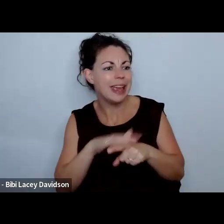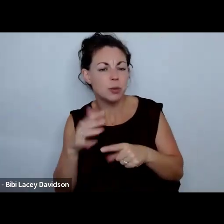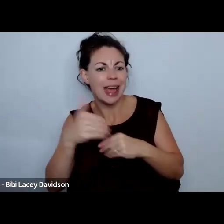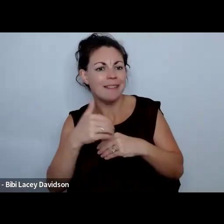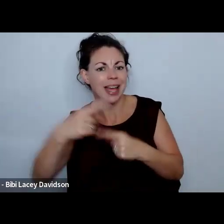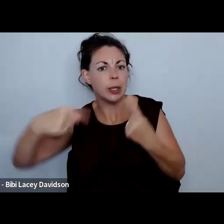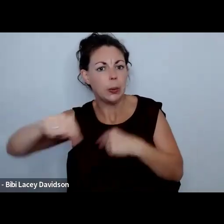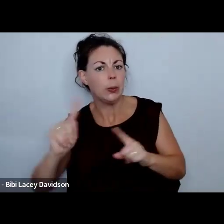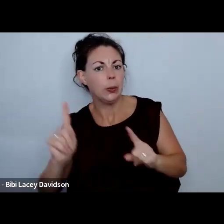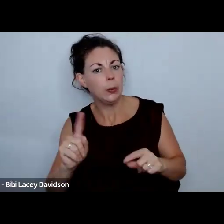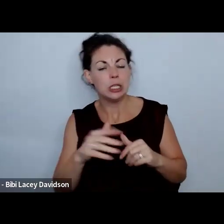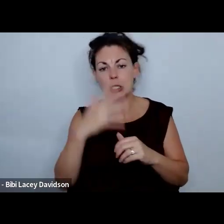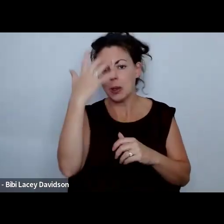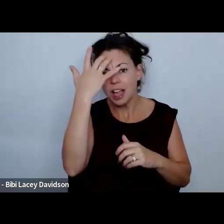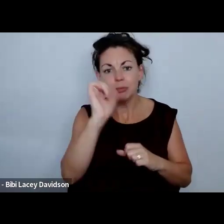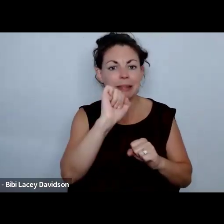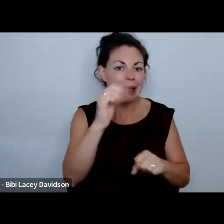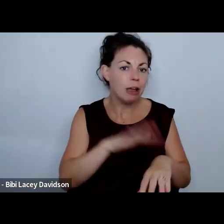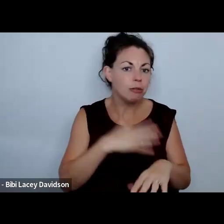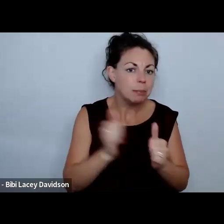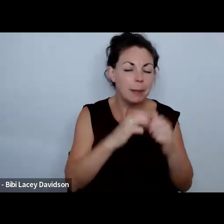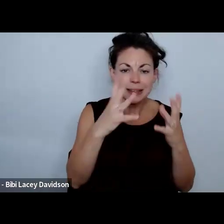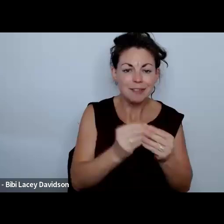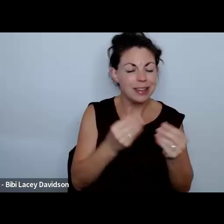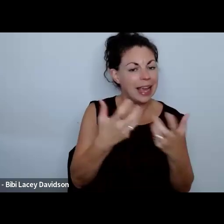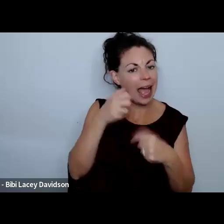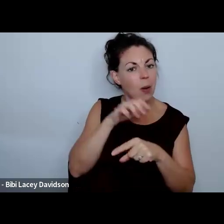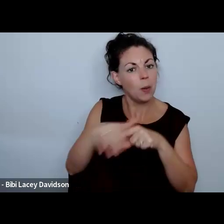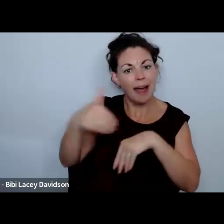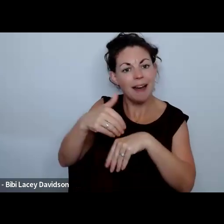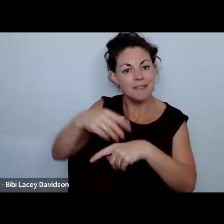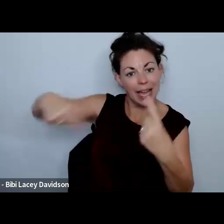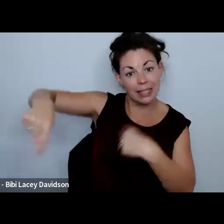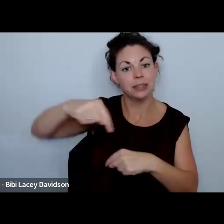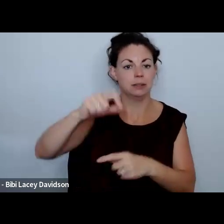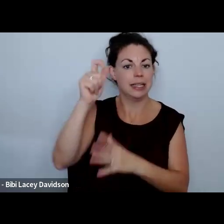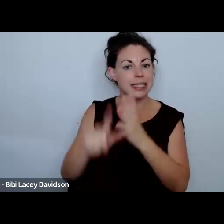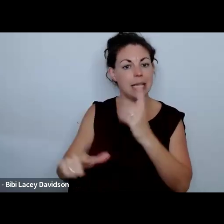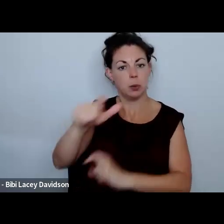think tank Policy Connect, who will tell us a little bit more.